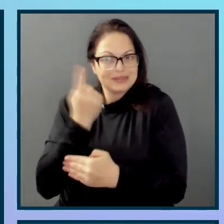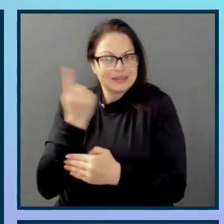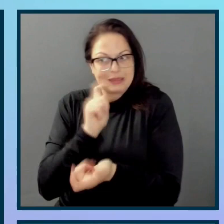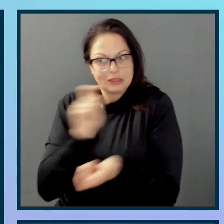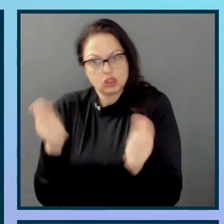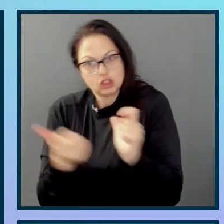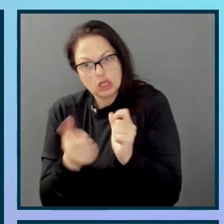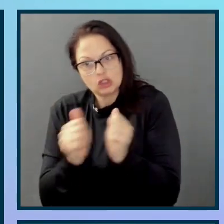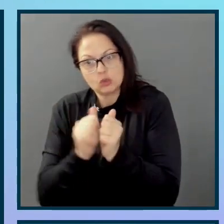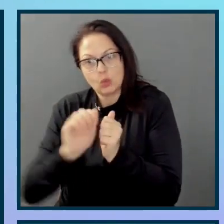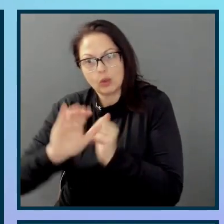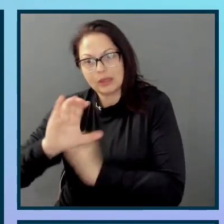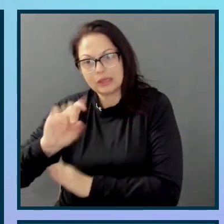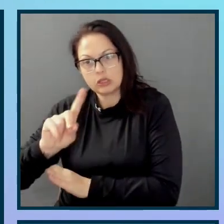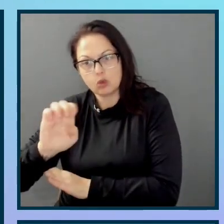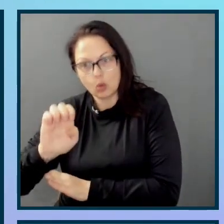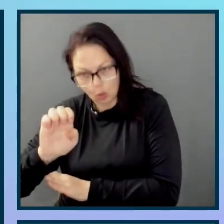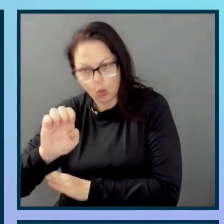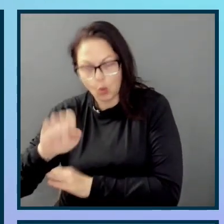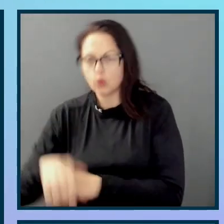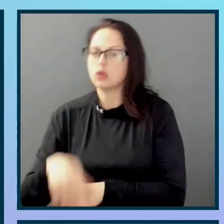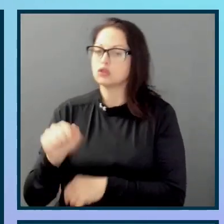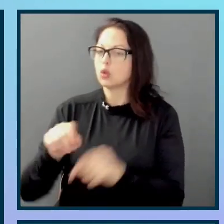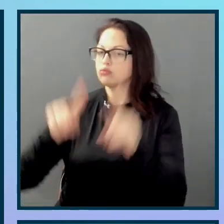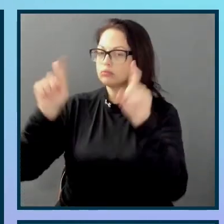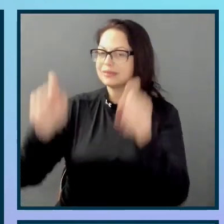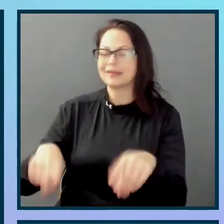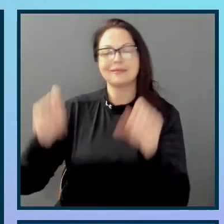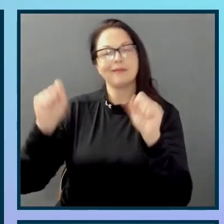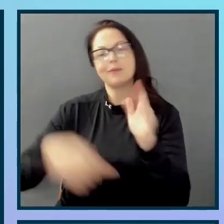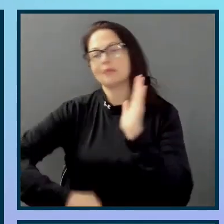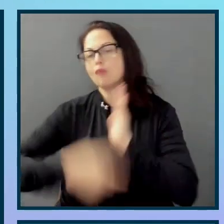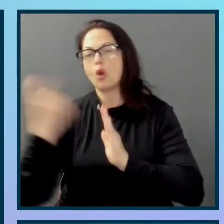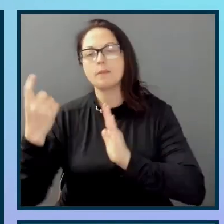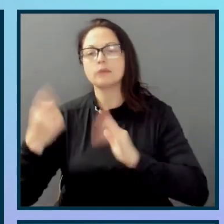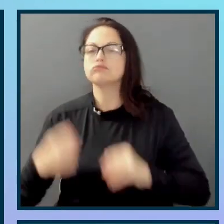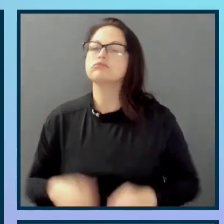and encapsulated into automation as much as you can.